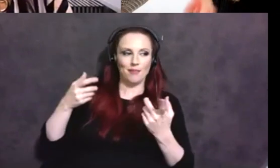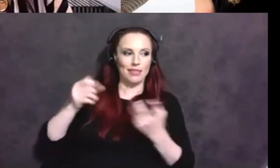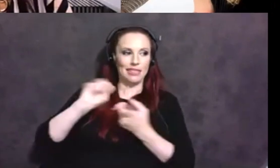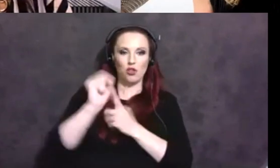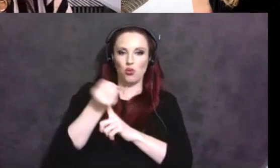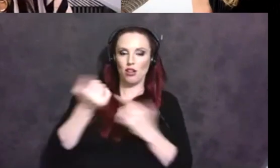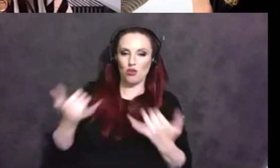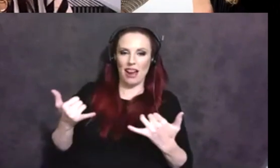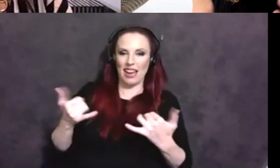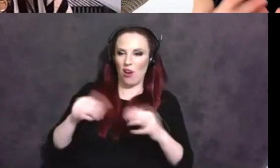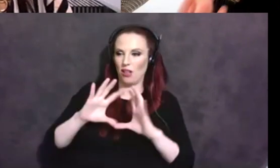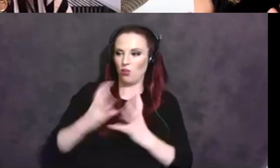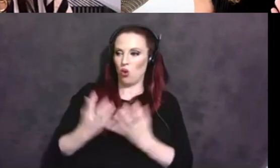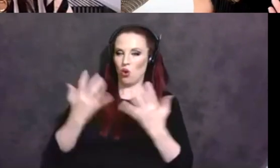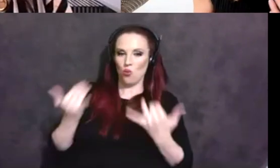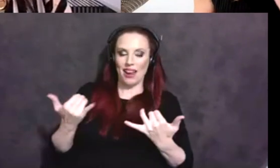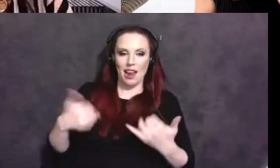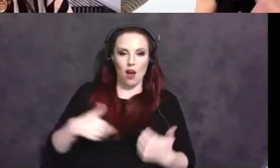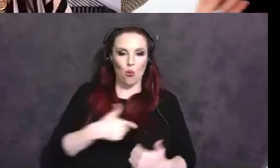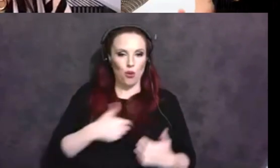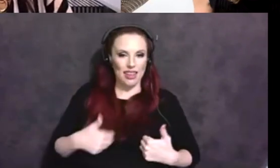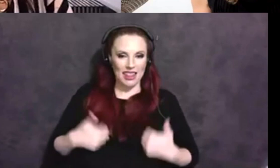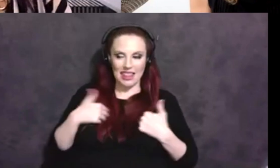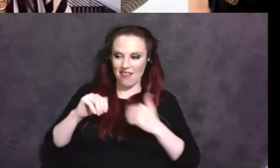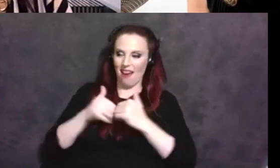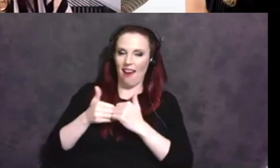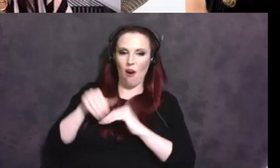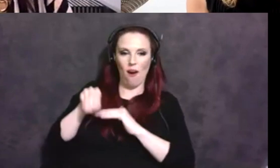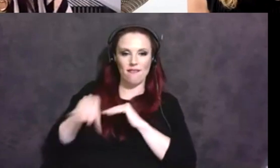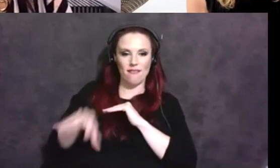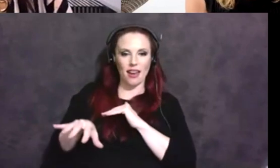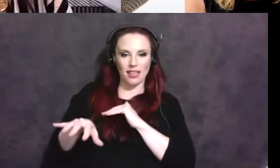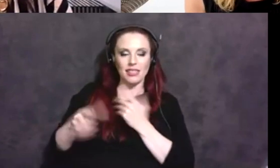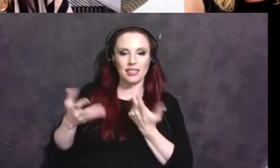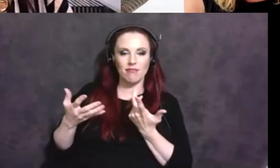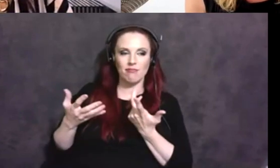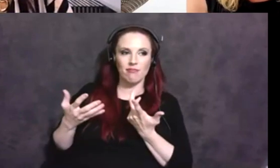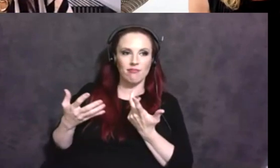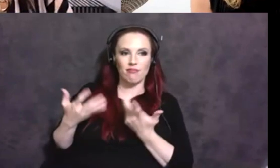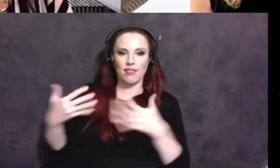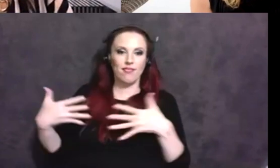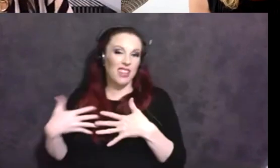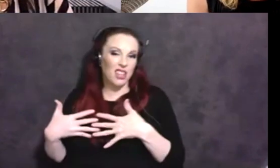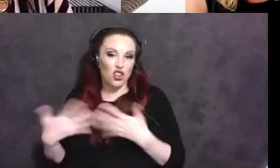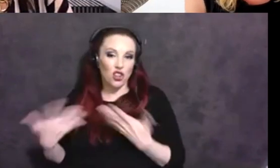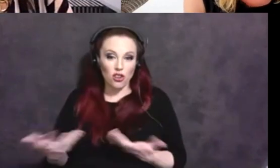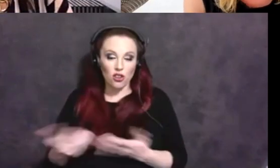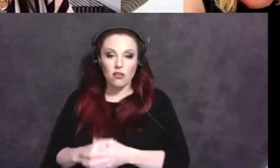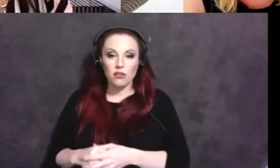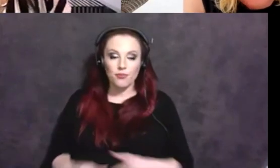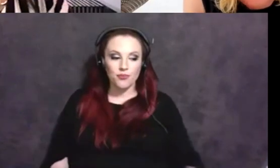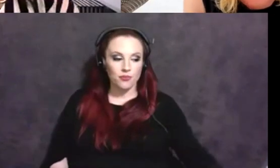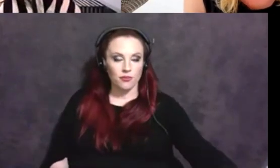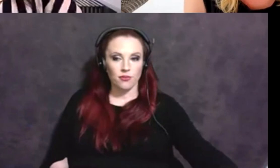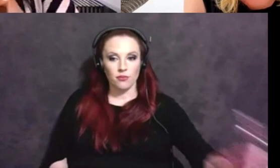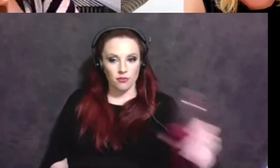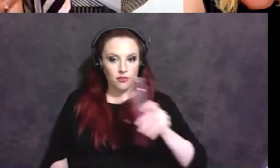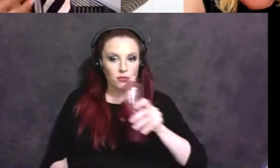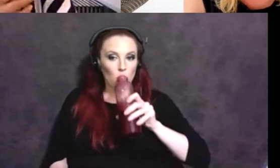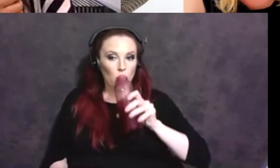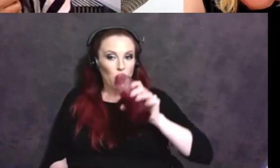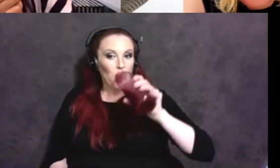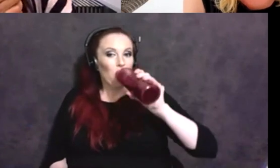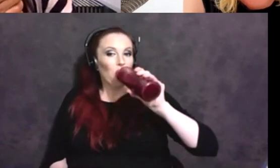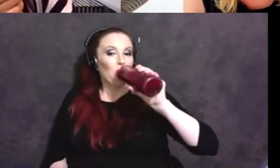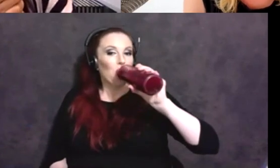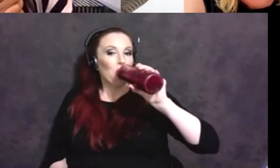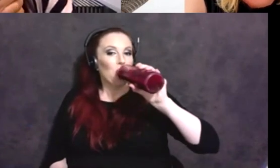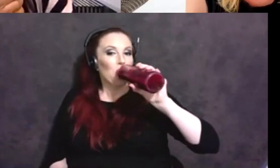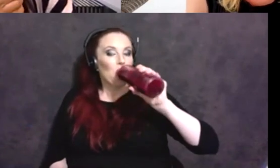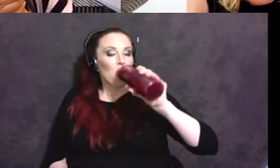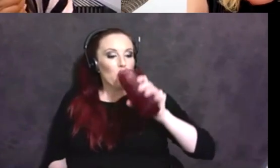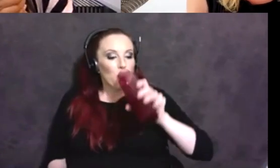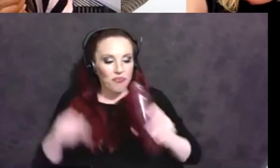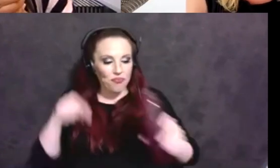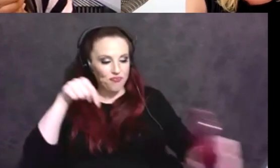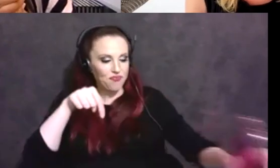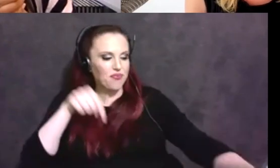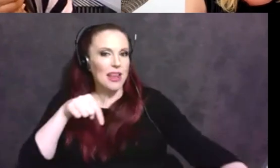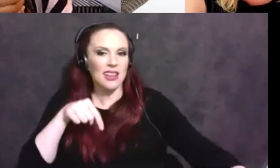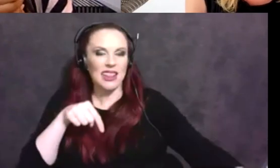a little bit about that? How is this context and this space that we are living in, affected,